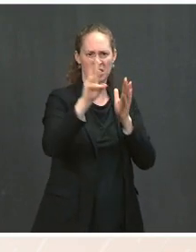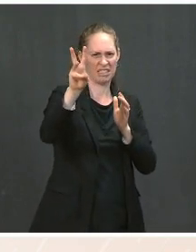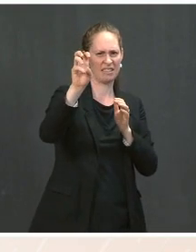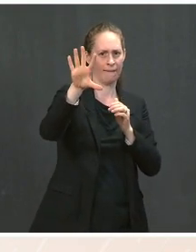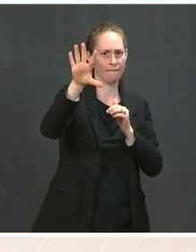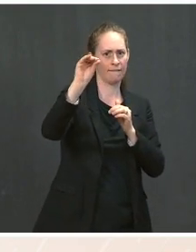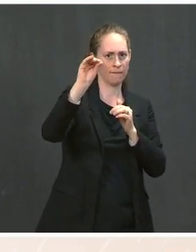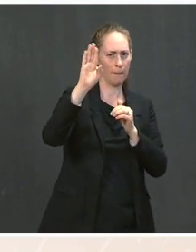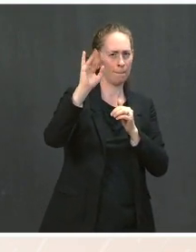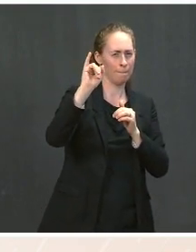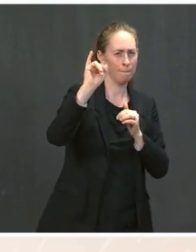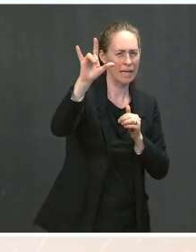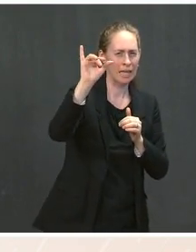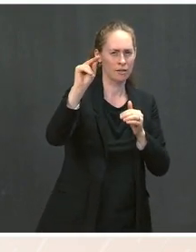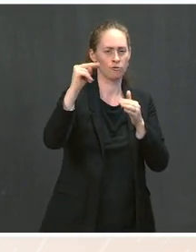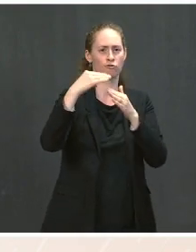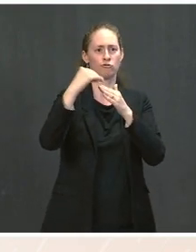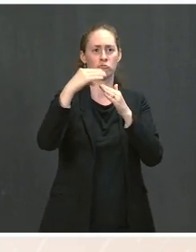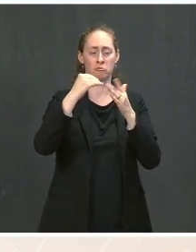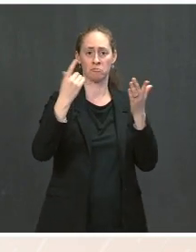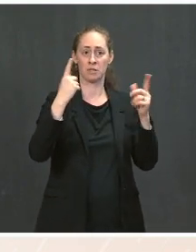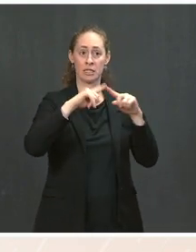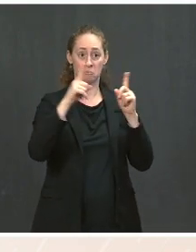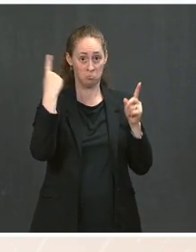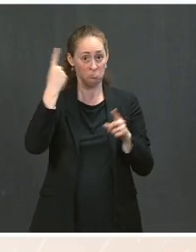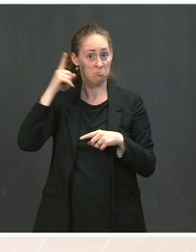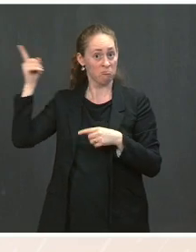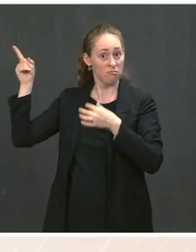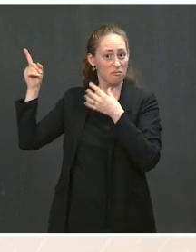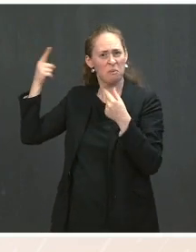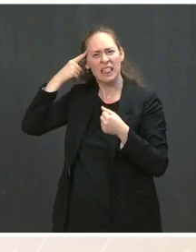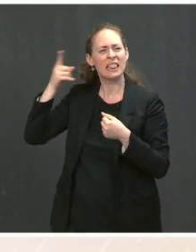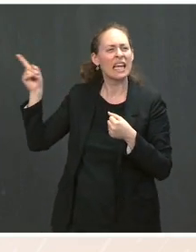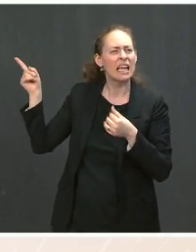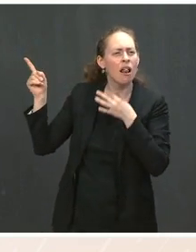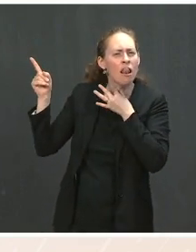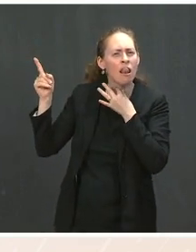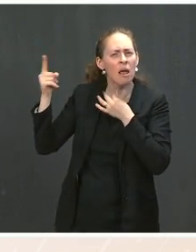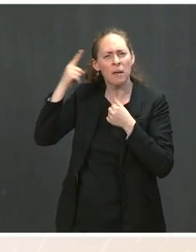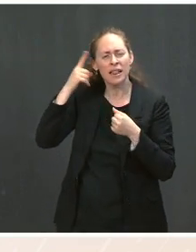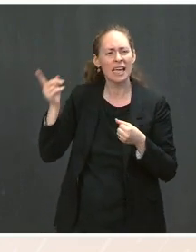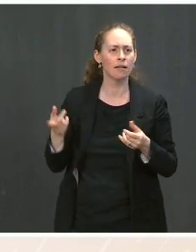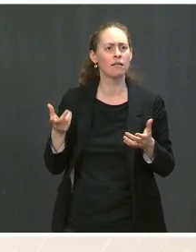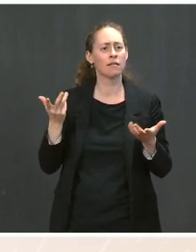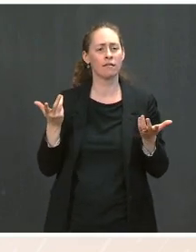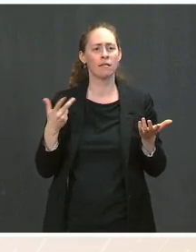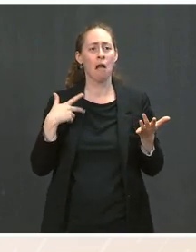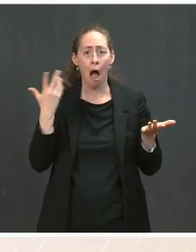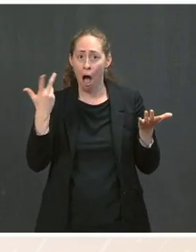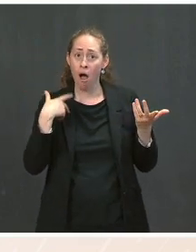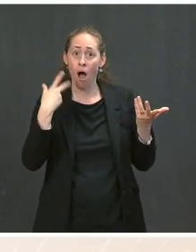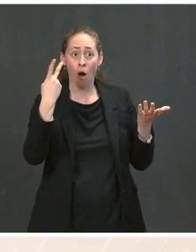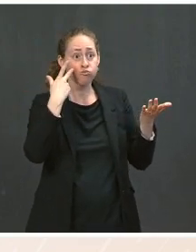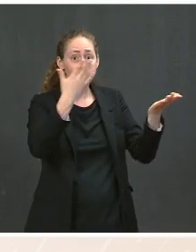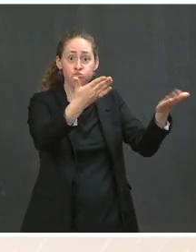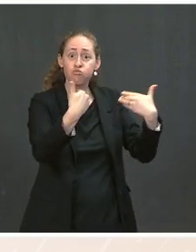Ms. Psaki: Well, we would welcome any good-faith engagement on finding common ground on infrastructure in this proposal. We haven't received -- just to confirm --